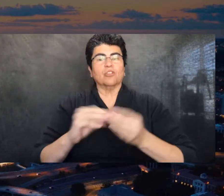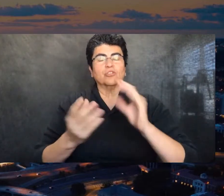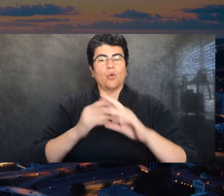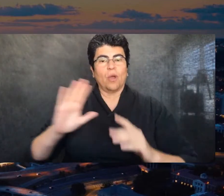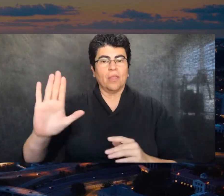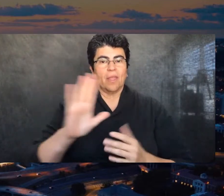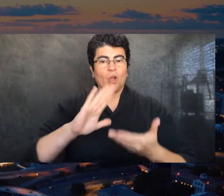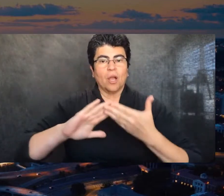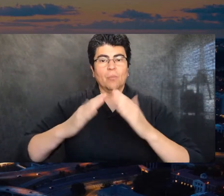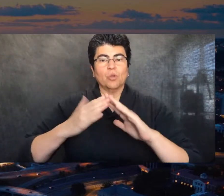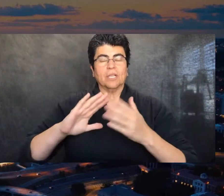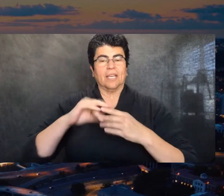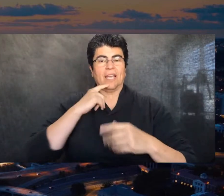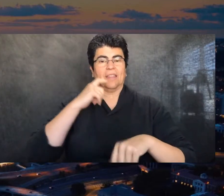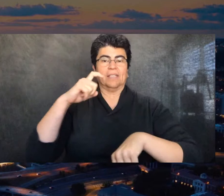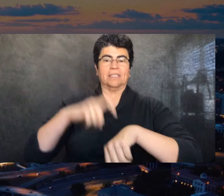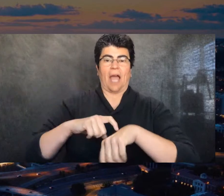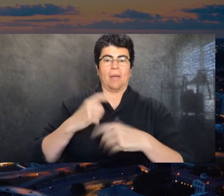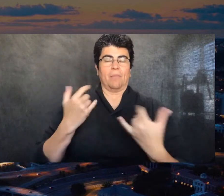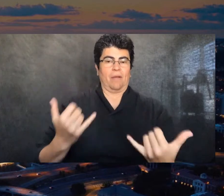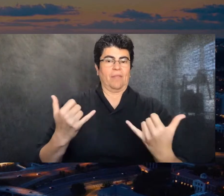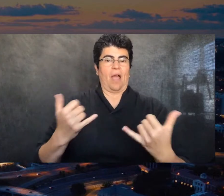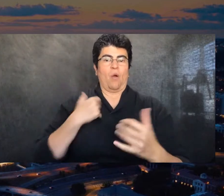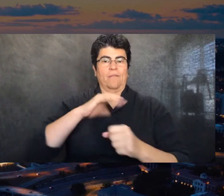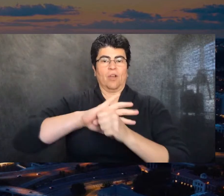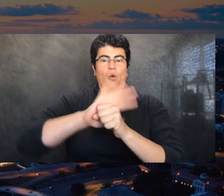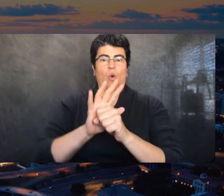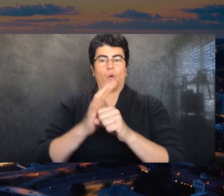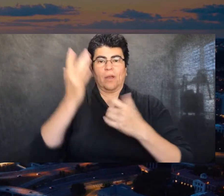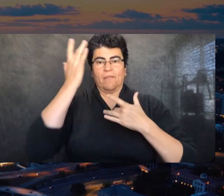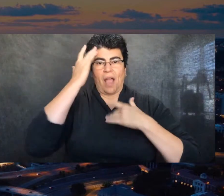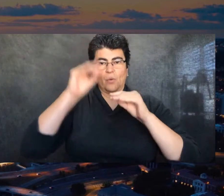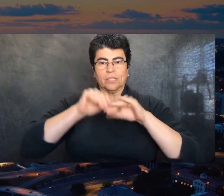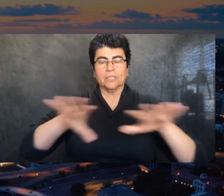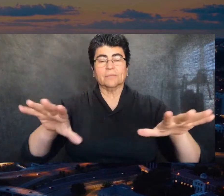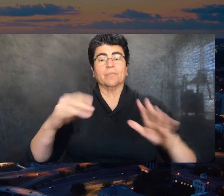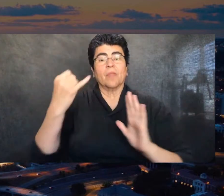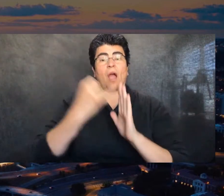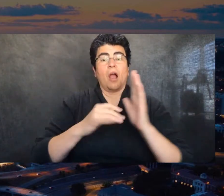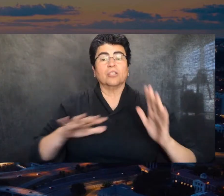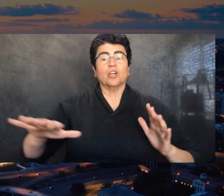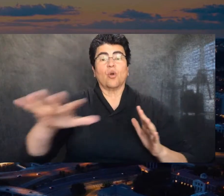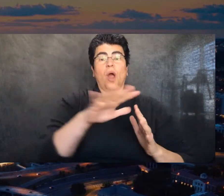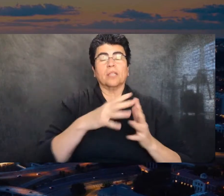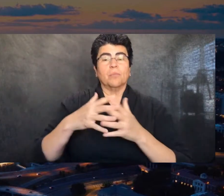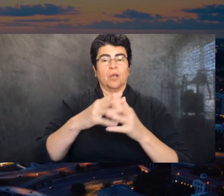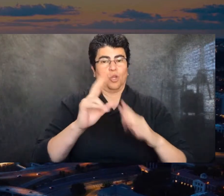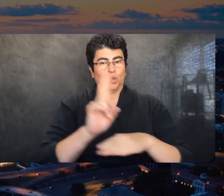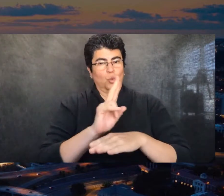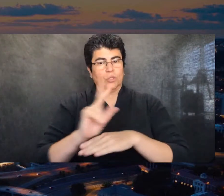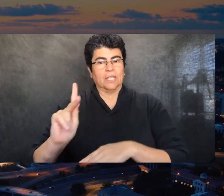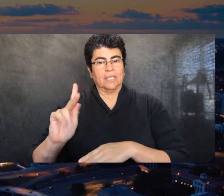in the time of coronavirus. Arts Across America seeks to use the Kennedy Centre's digital platforms